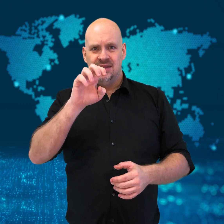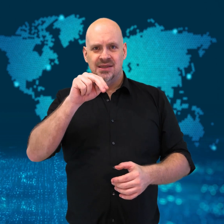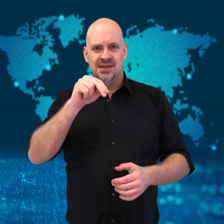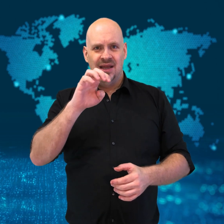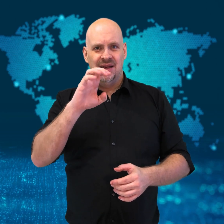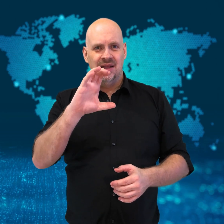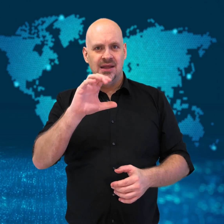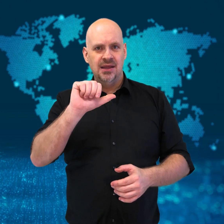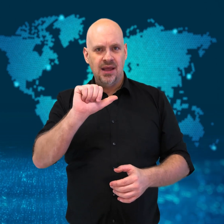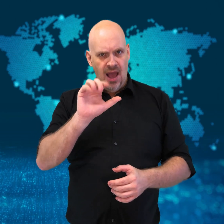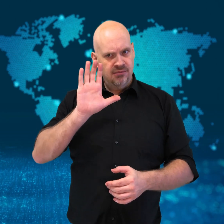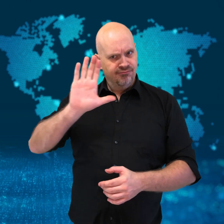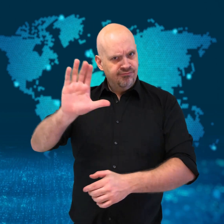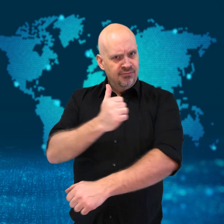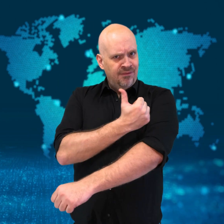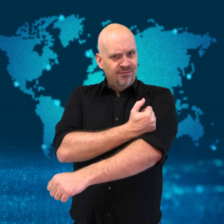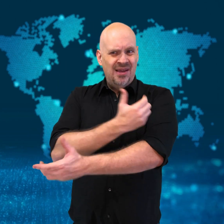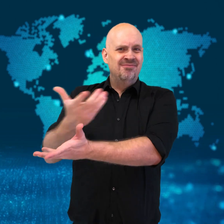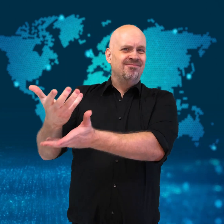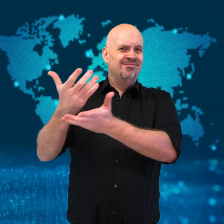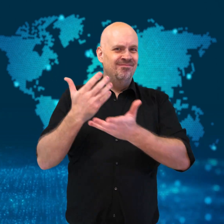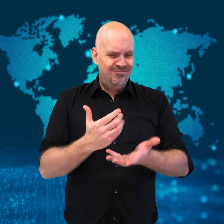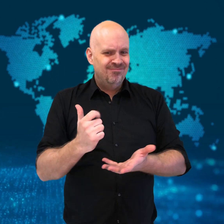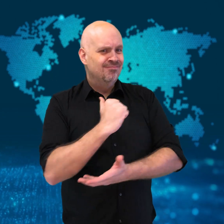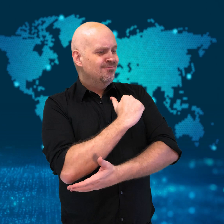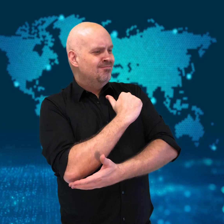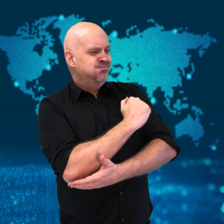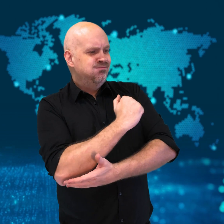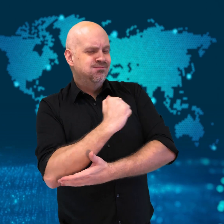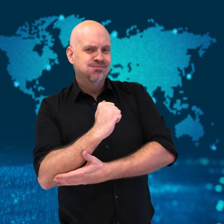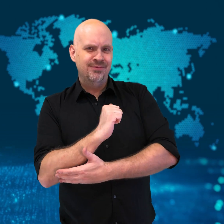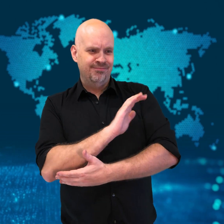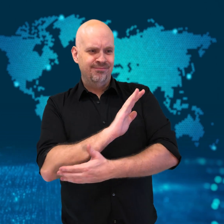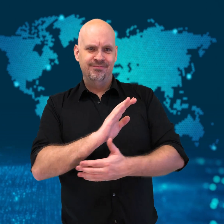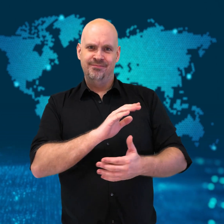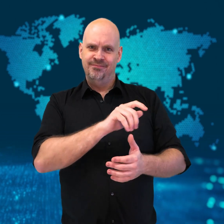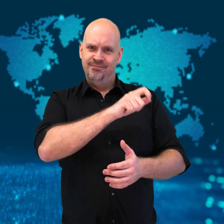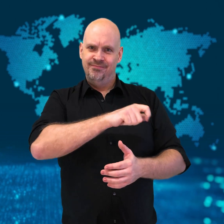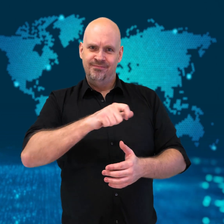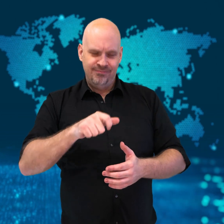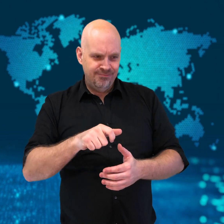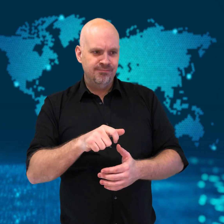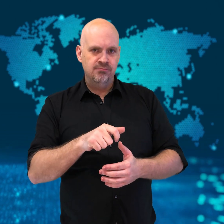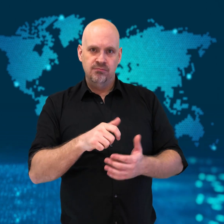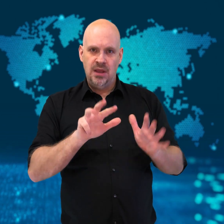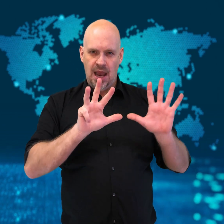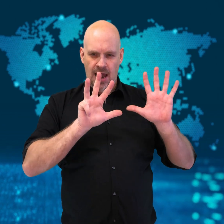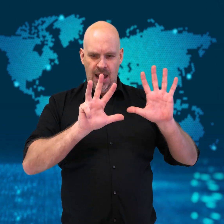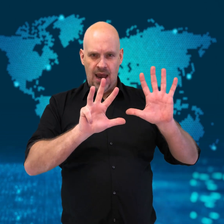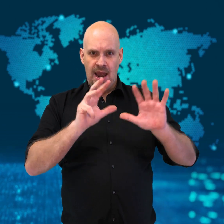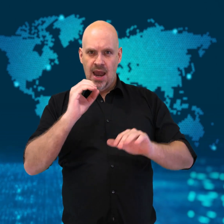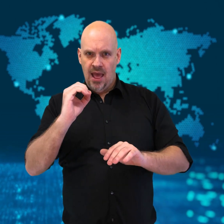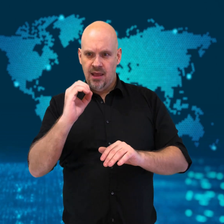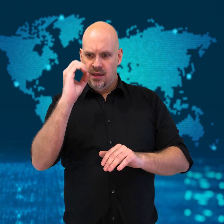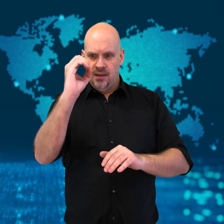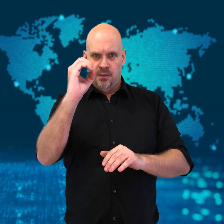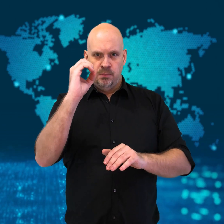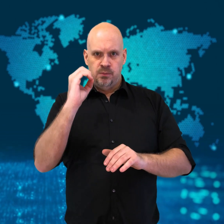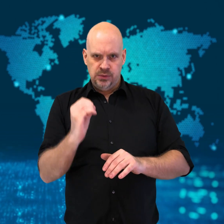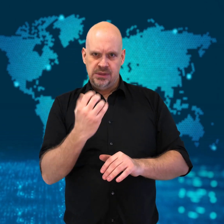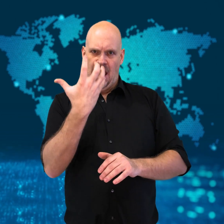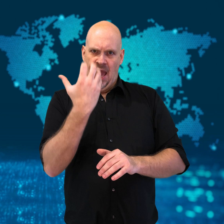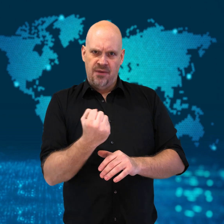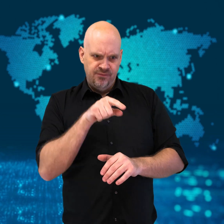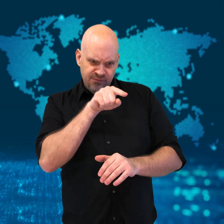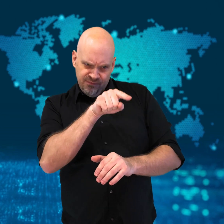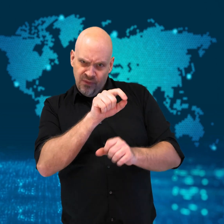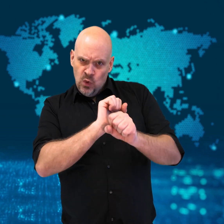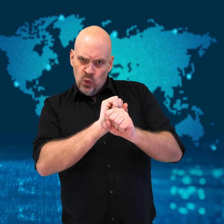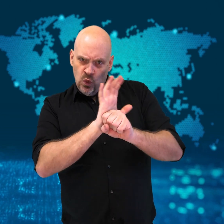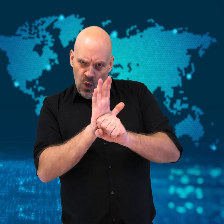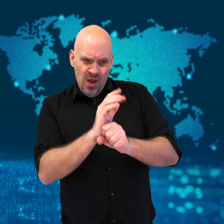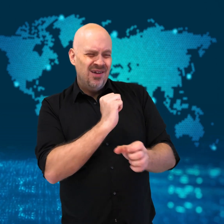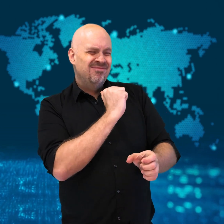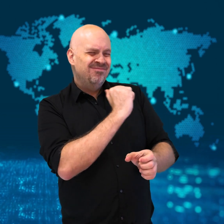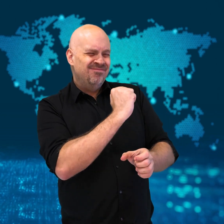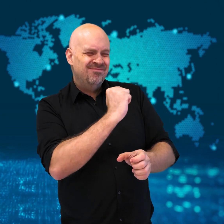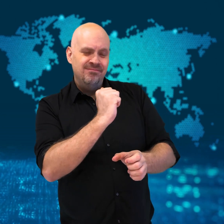Oxford-AstraZeneca vaccine after it was found to offer only 10% protection